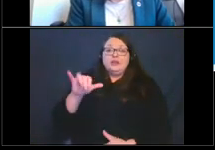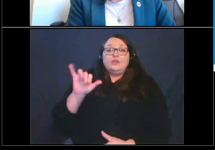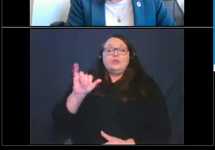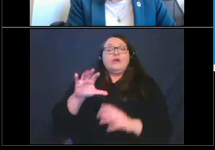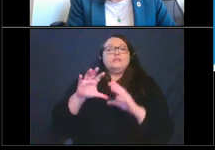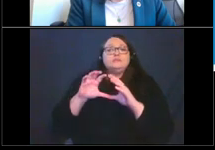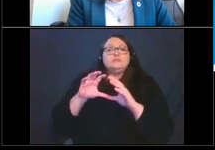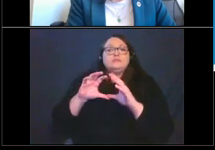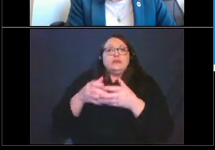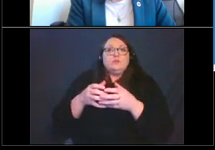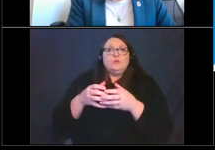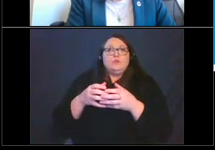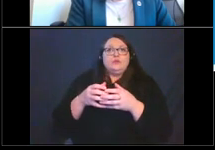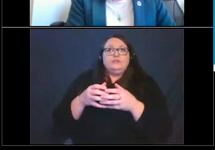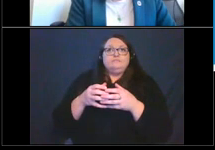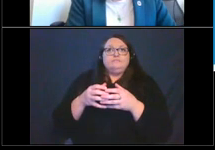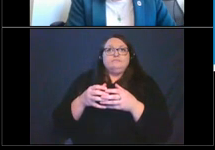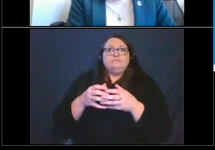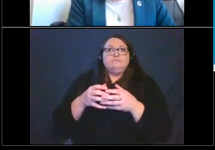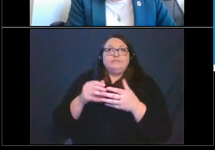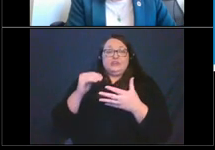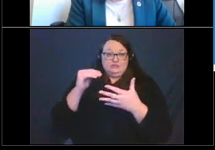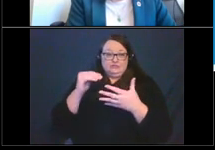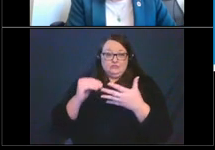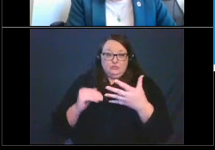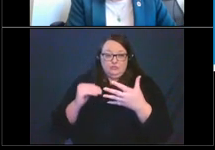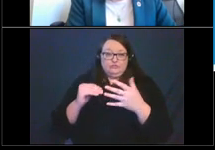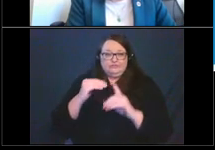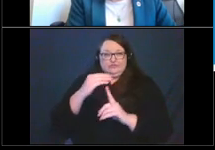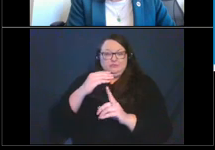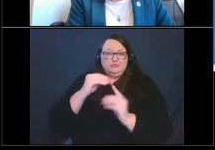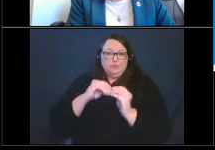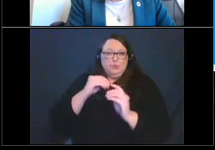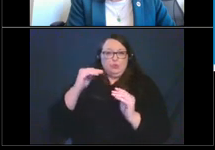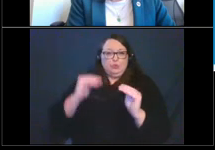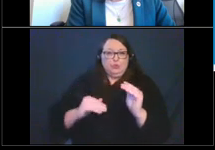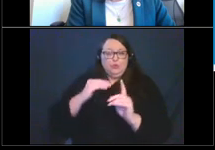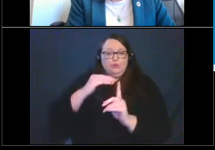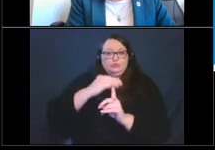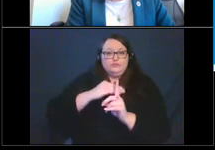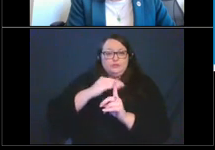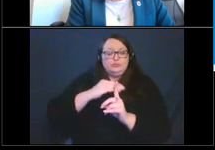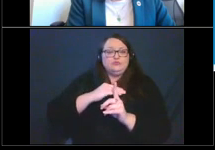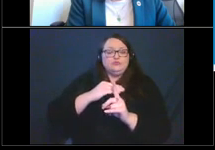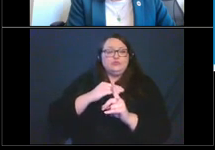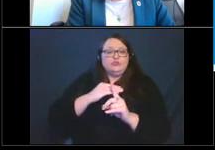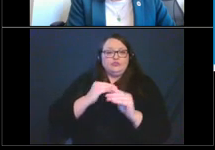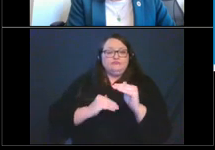is surprisingly a low temperature threshold for those of us who have been messaging heat over time